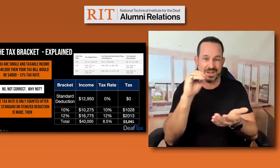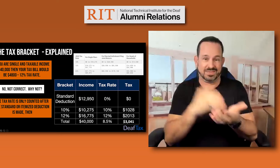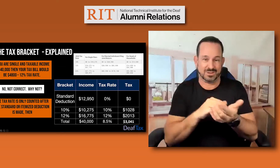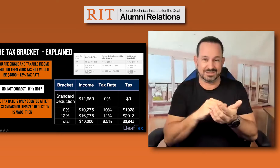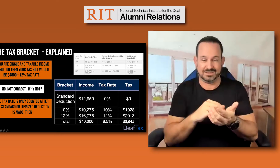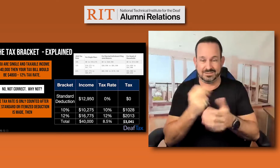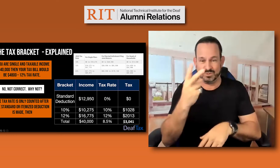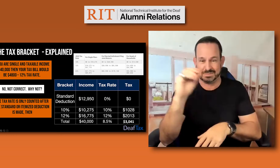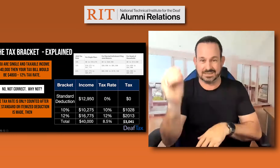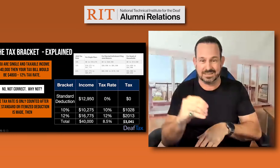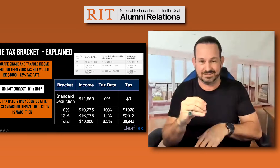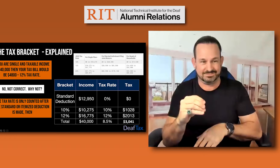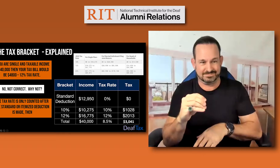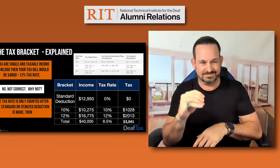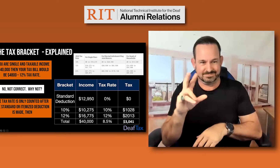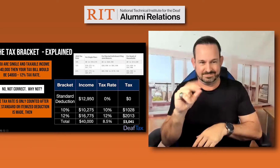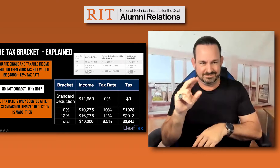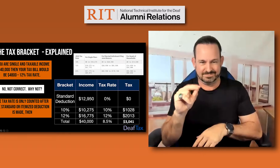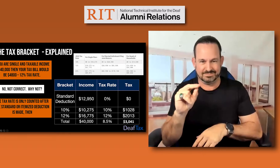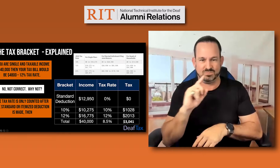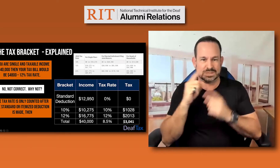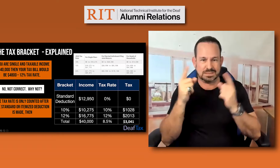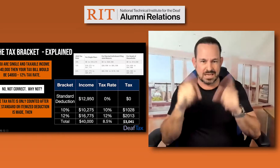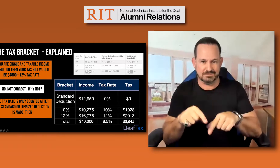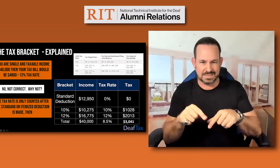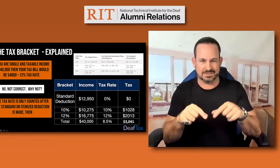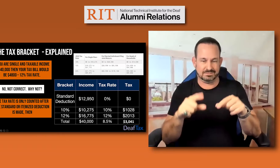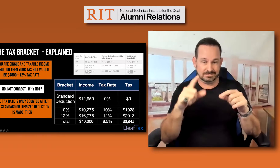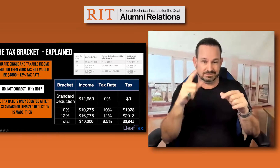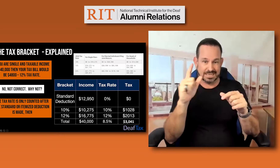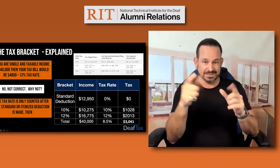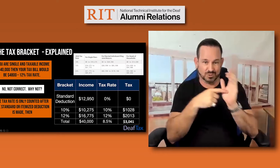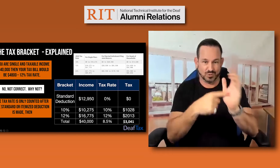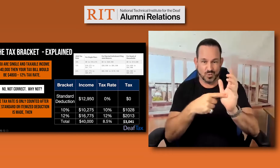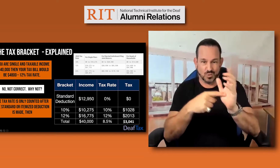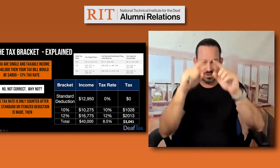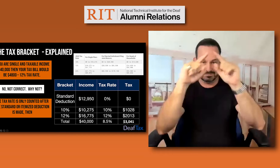So, again, we're going to use our example of $40,000 income.